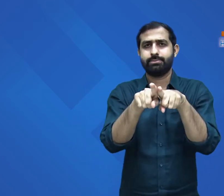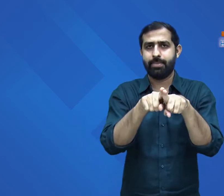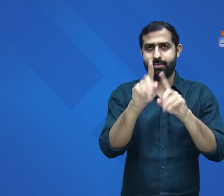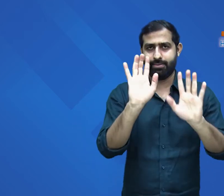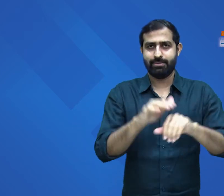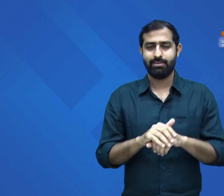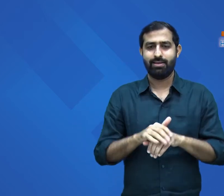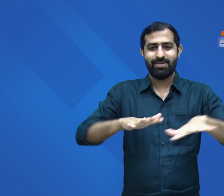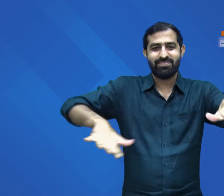Let me give you an example.